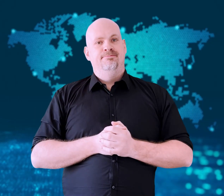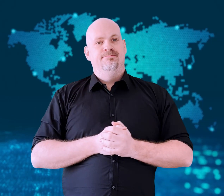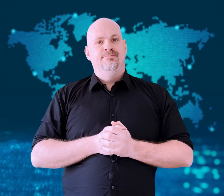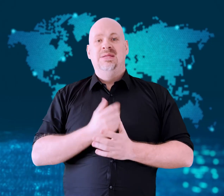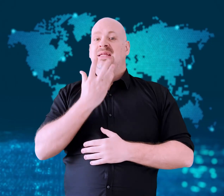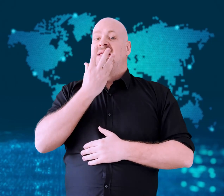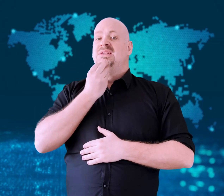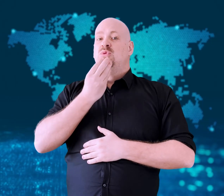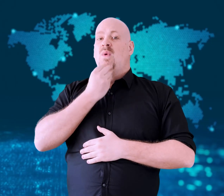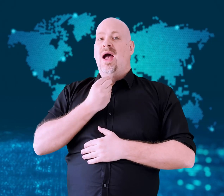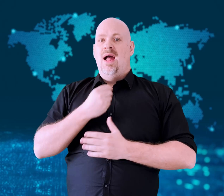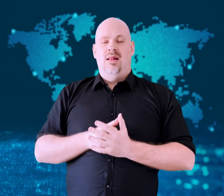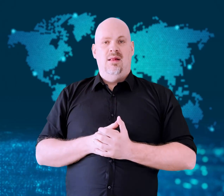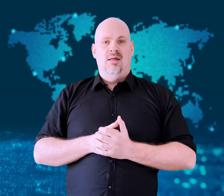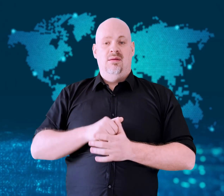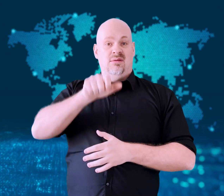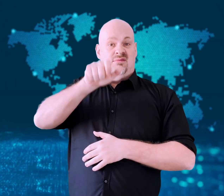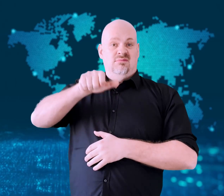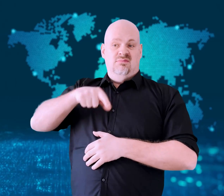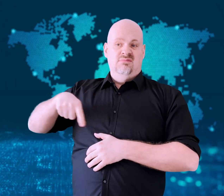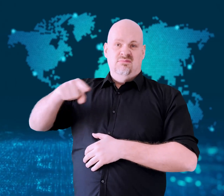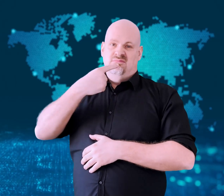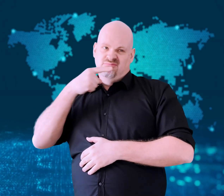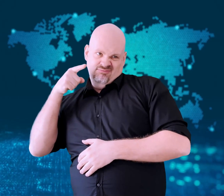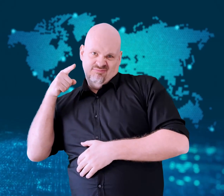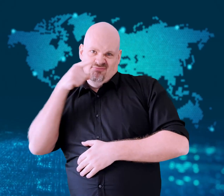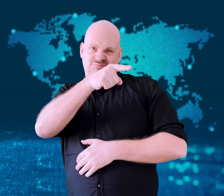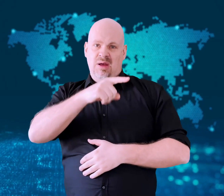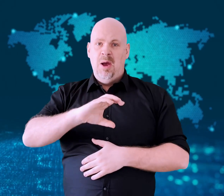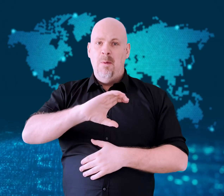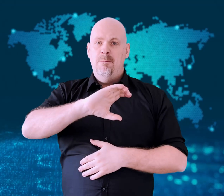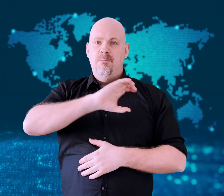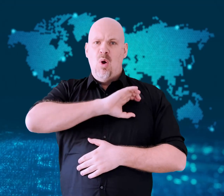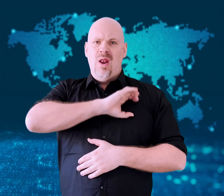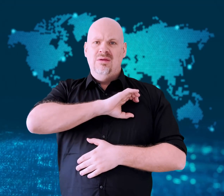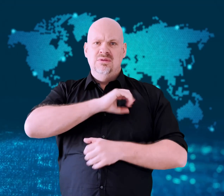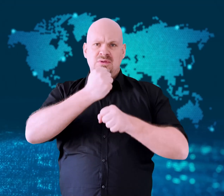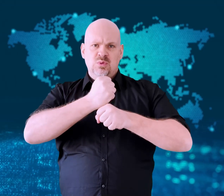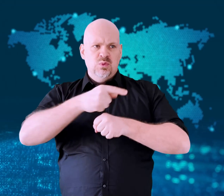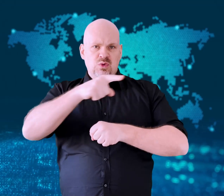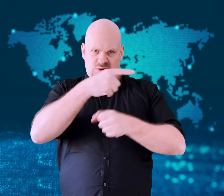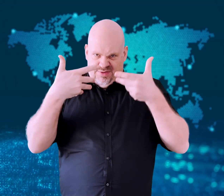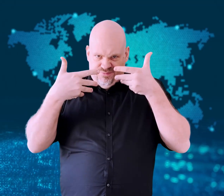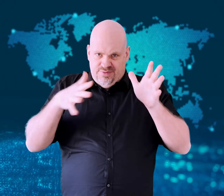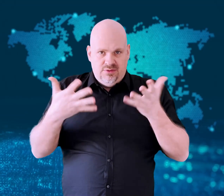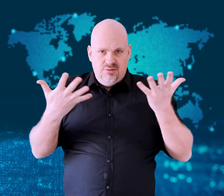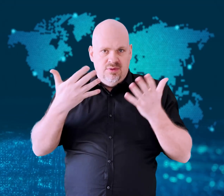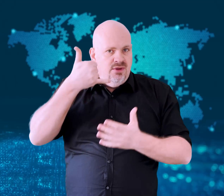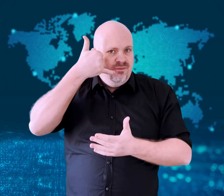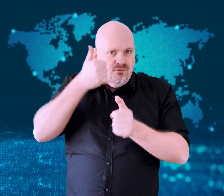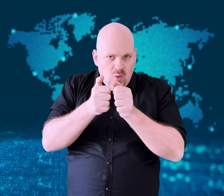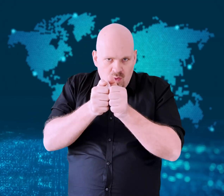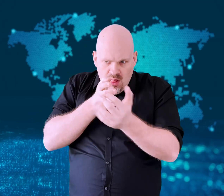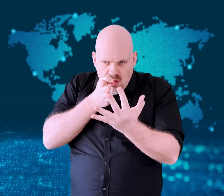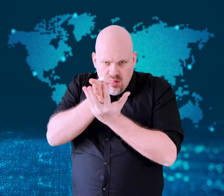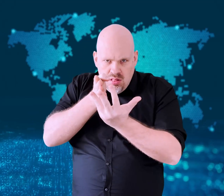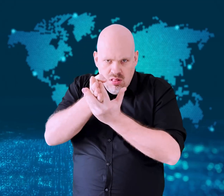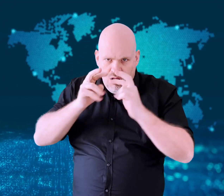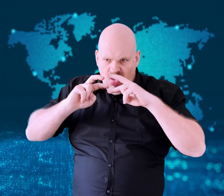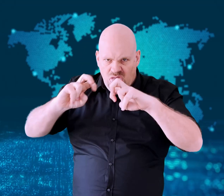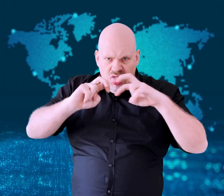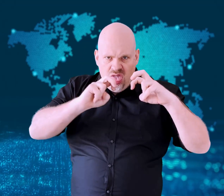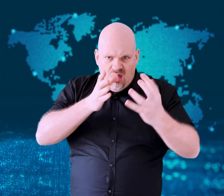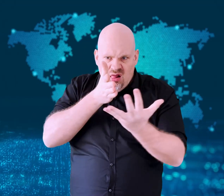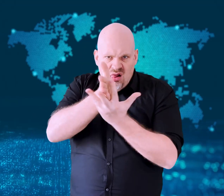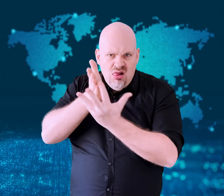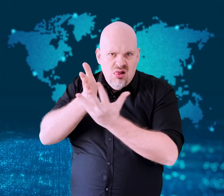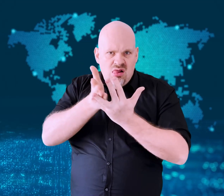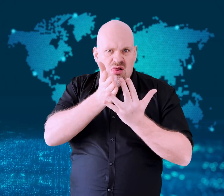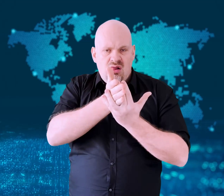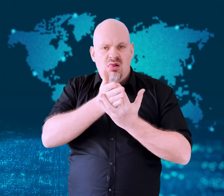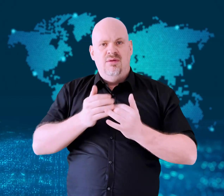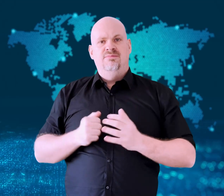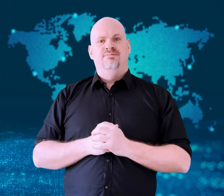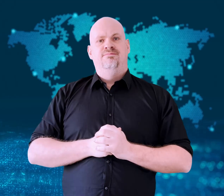Allegations of police hacking.